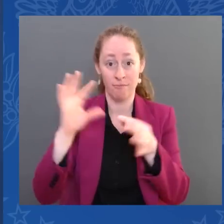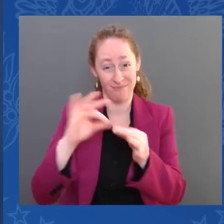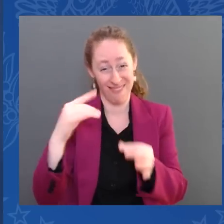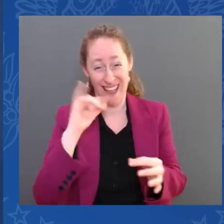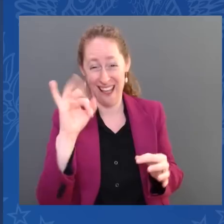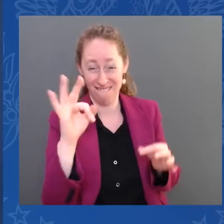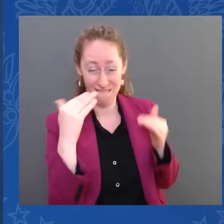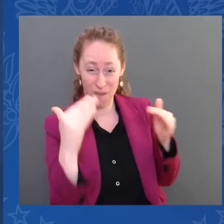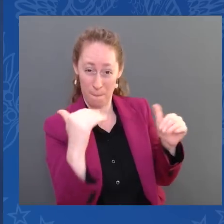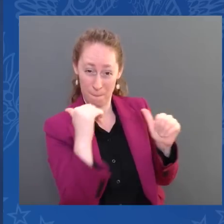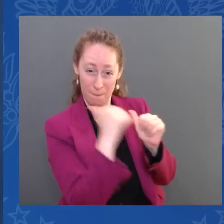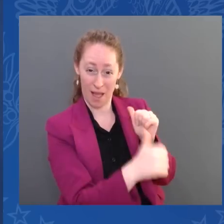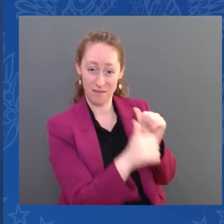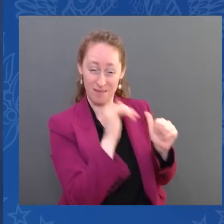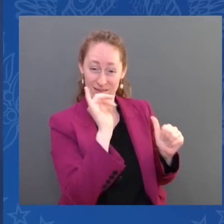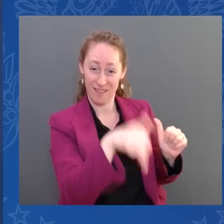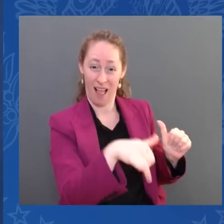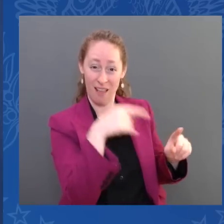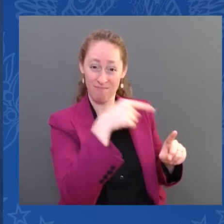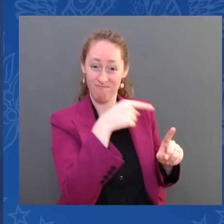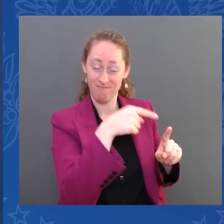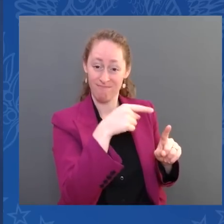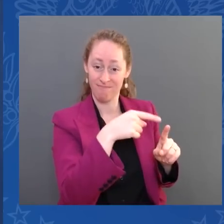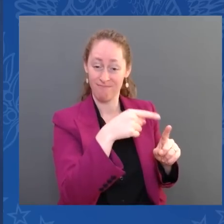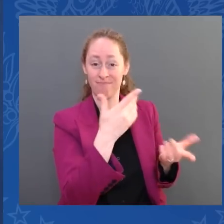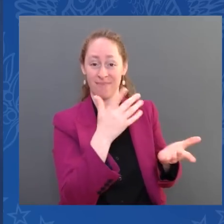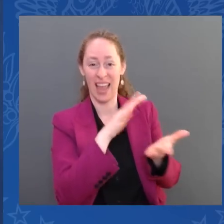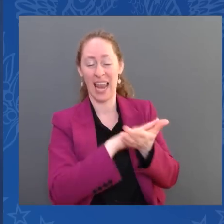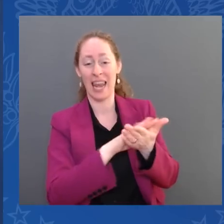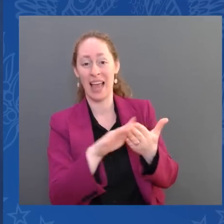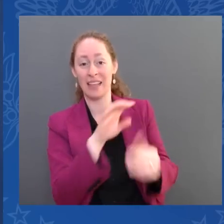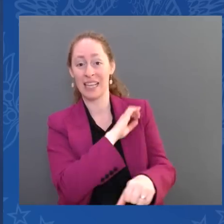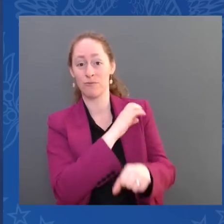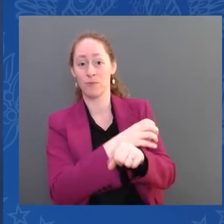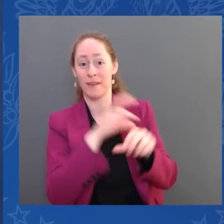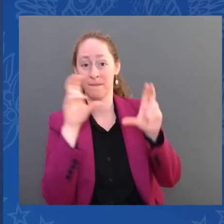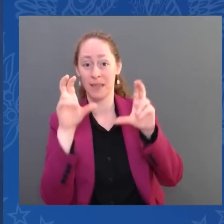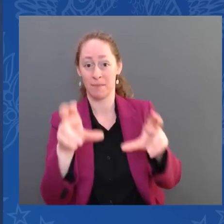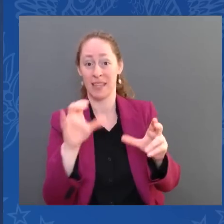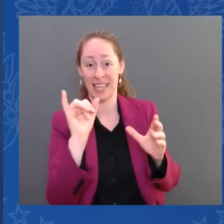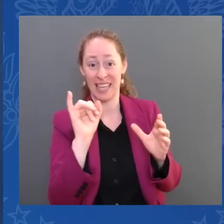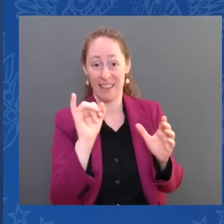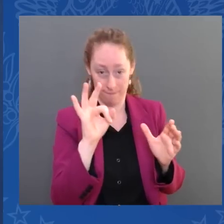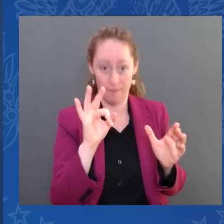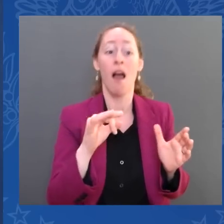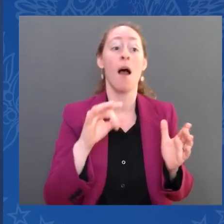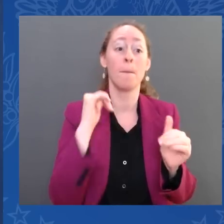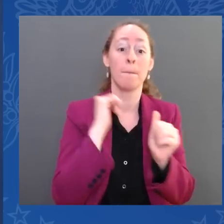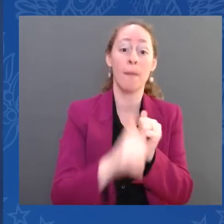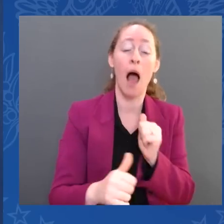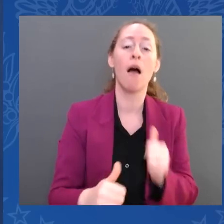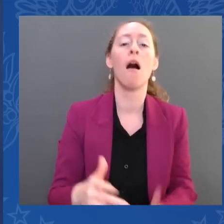costs by about $500 a year. That would help a lot. That'd make up for a lot.